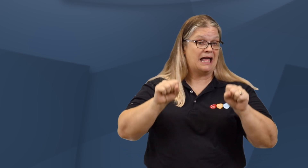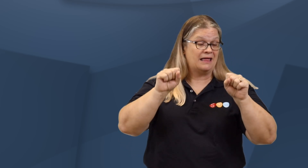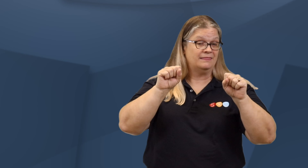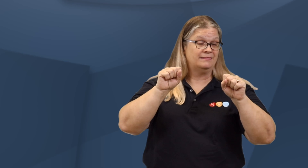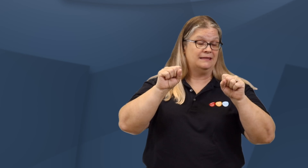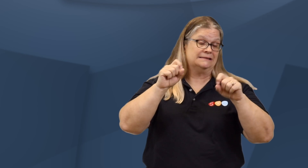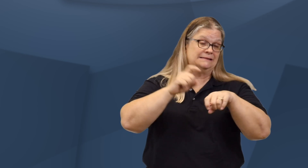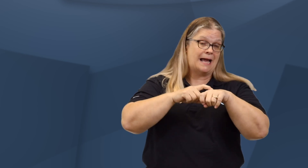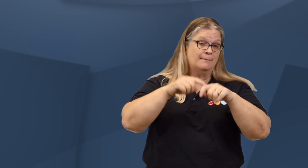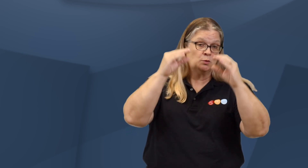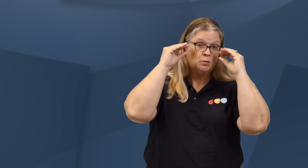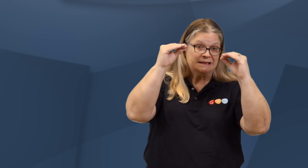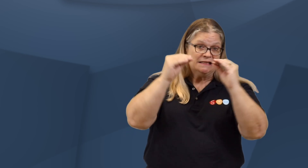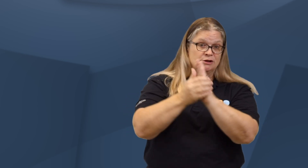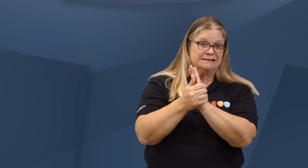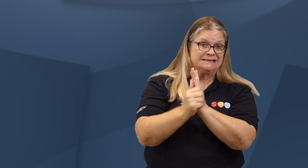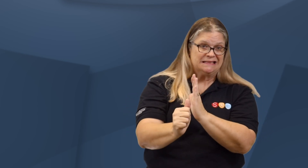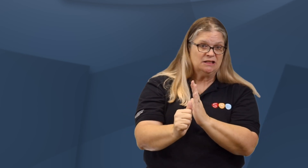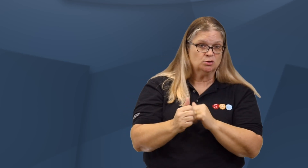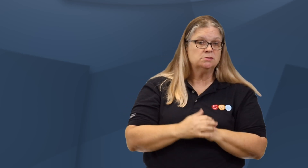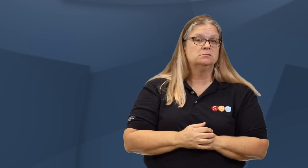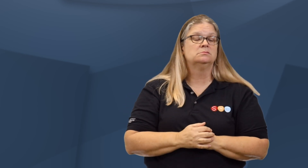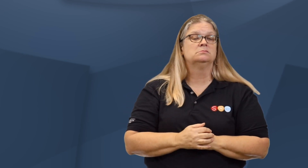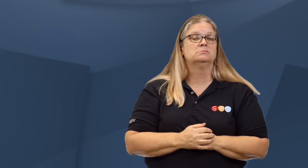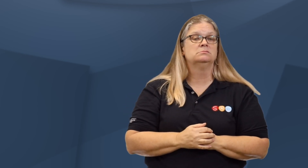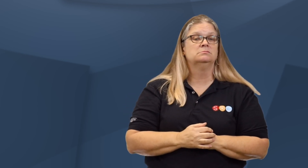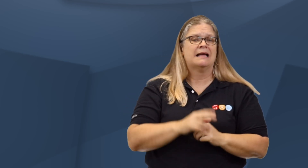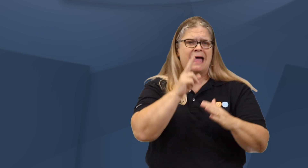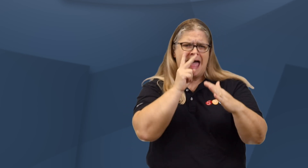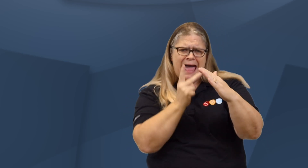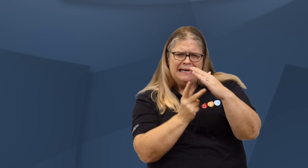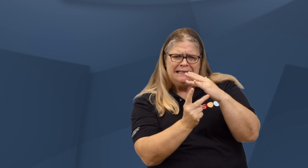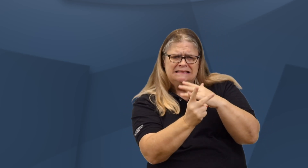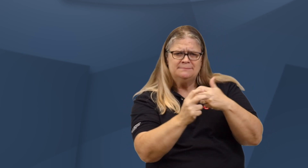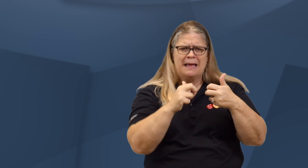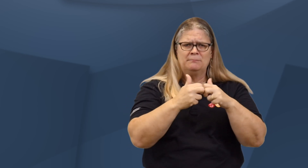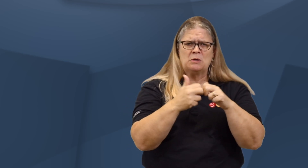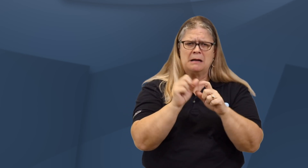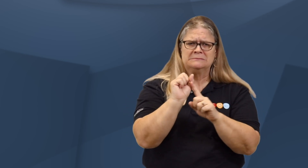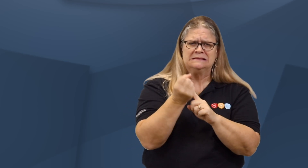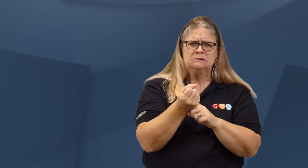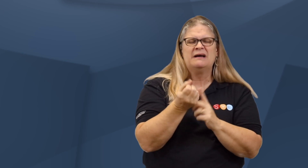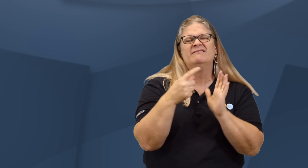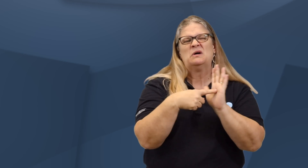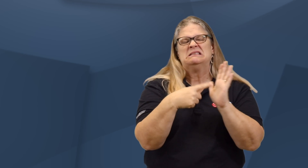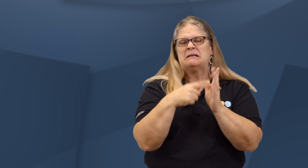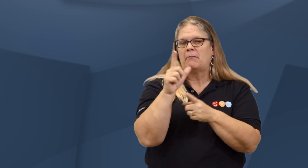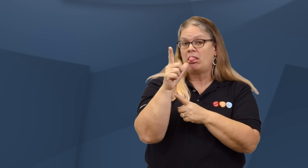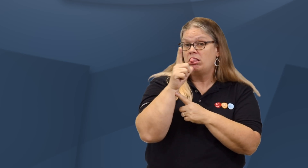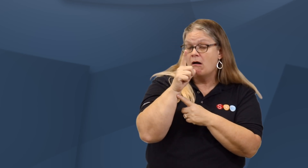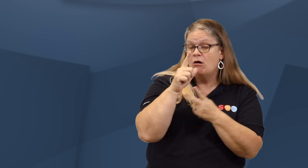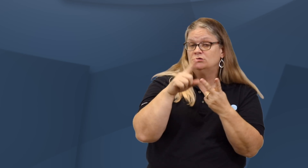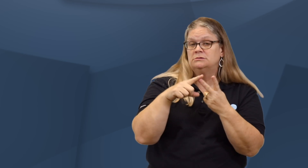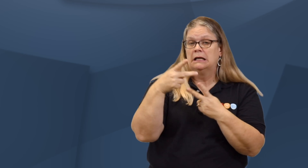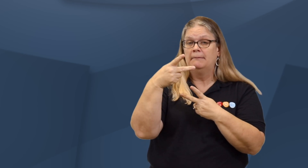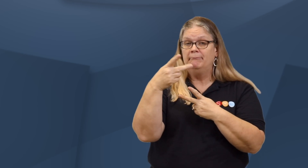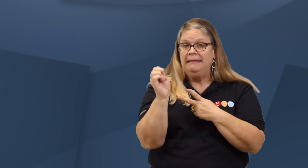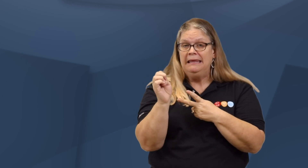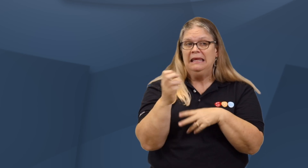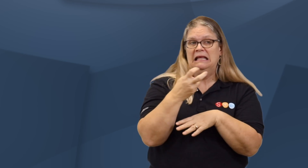Teach skills. Anticipate problem situations, such as lunchtime, PE,